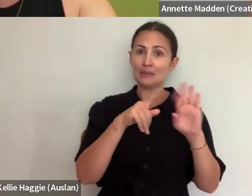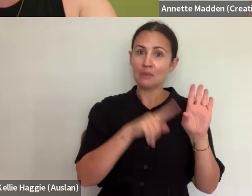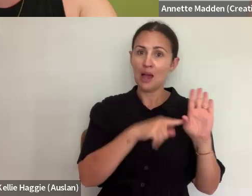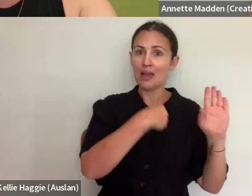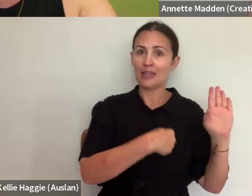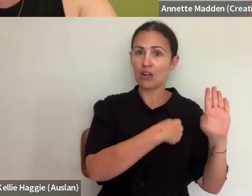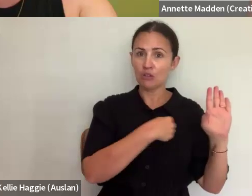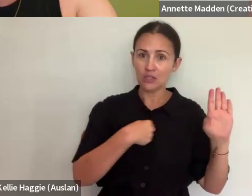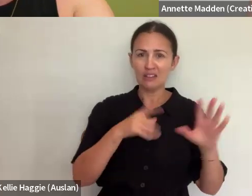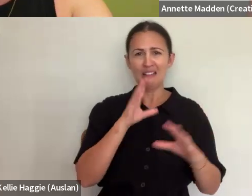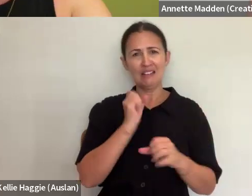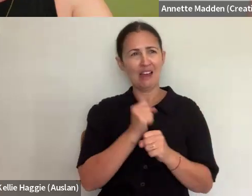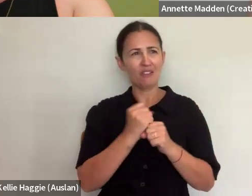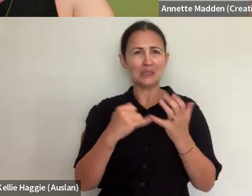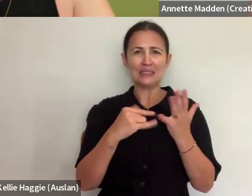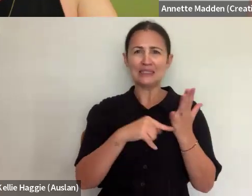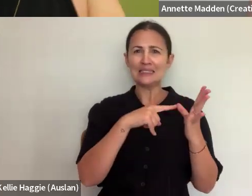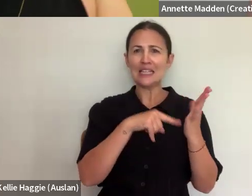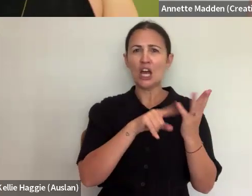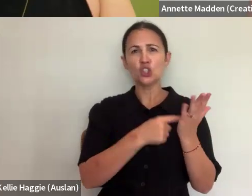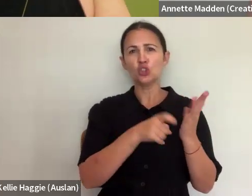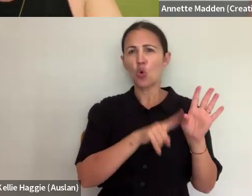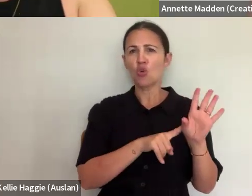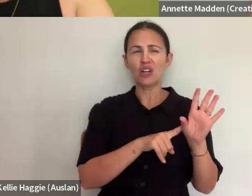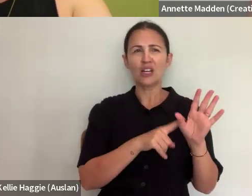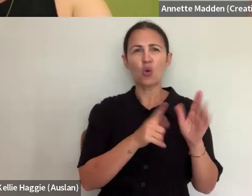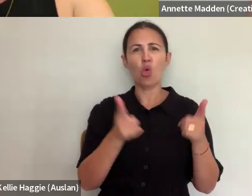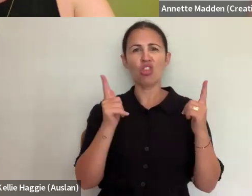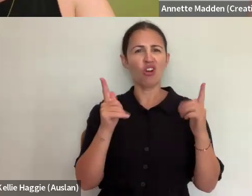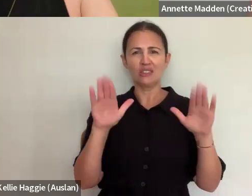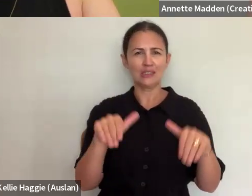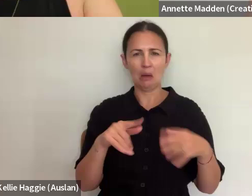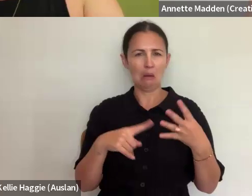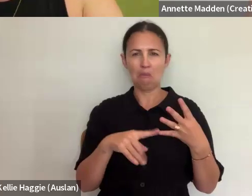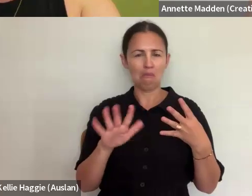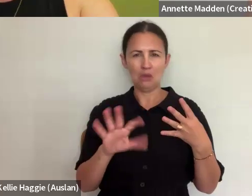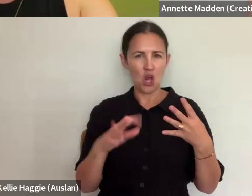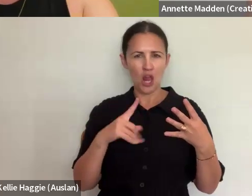organisation, companies listed by guarantee, or government